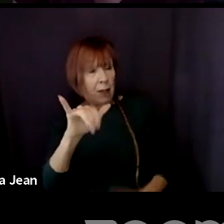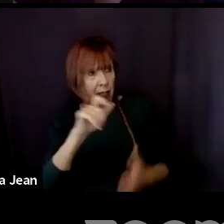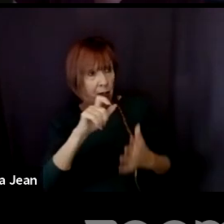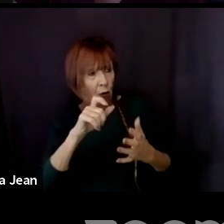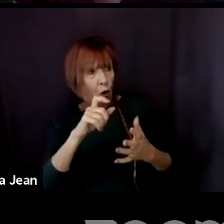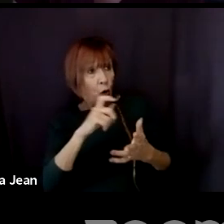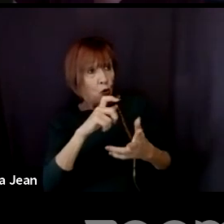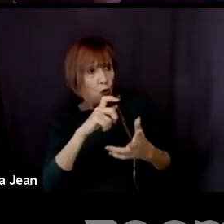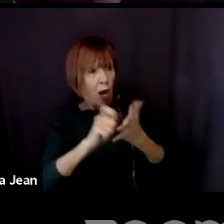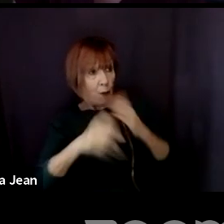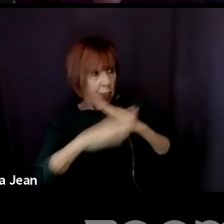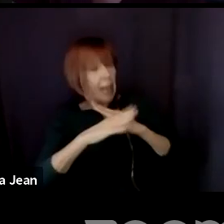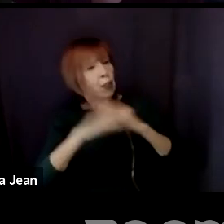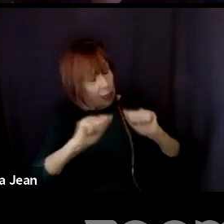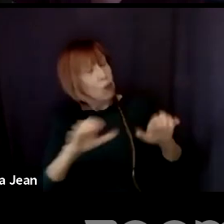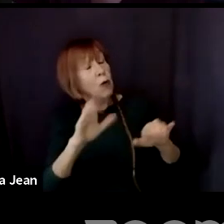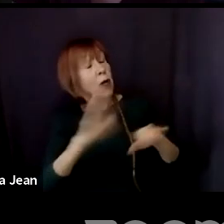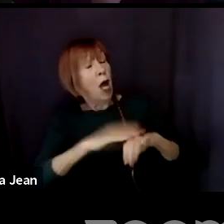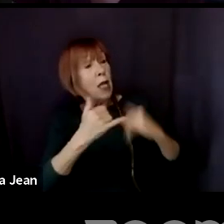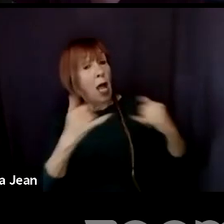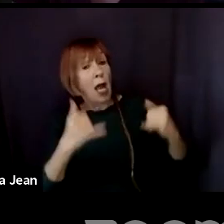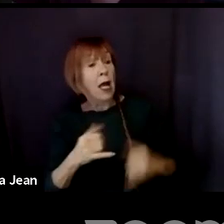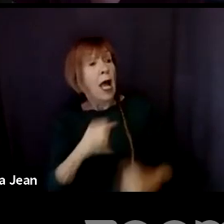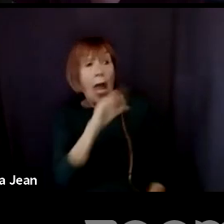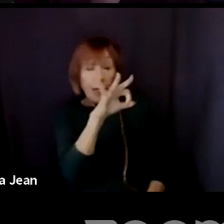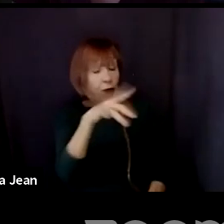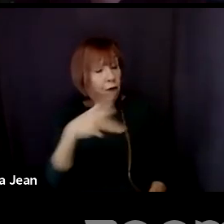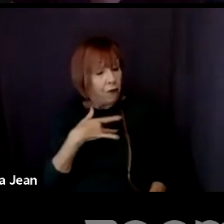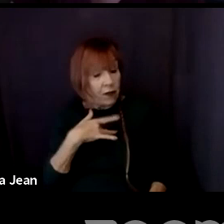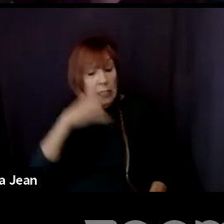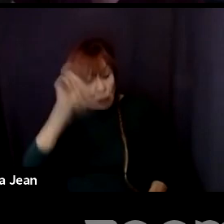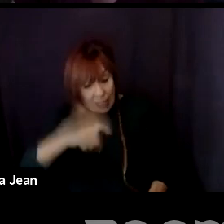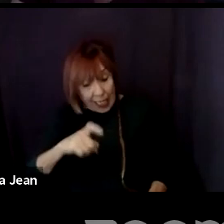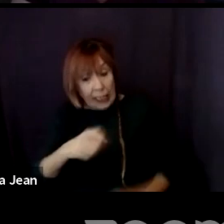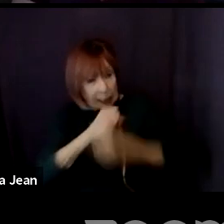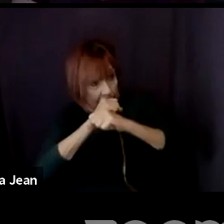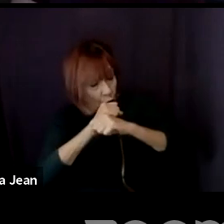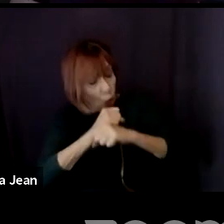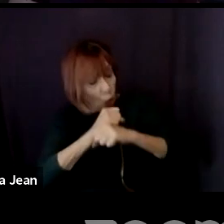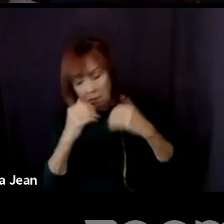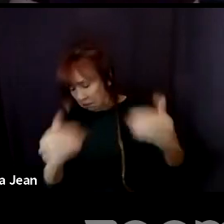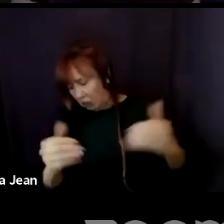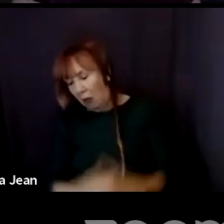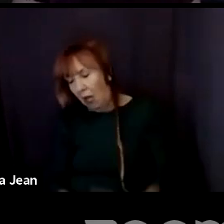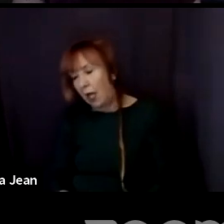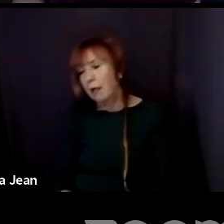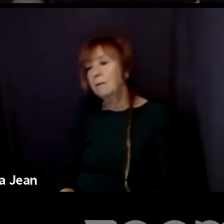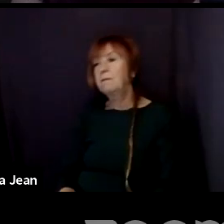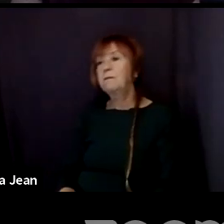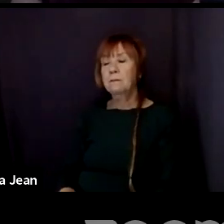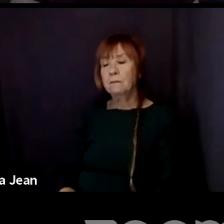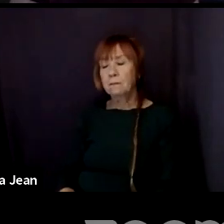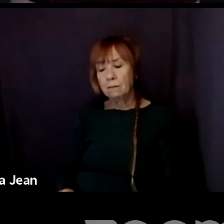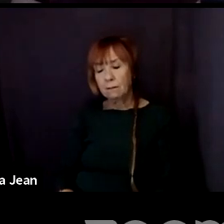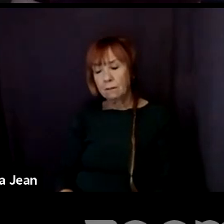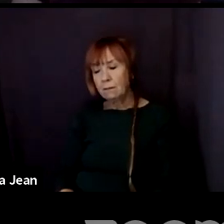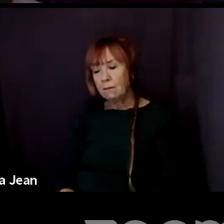if you feel the need for that security, go for it. Yeah, I'll let one last question, then we'll move on to actual note talking,